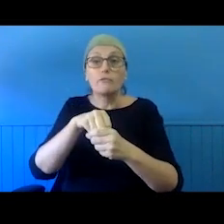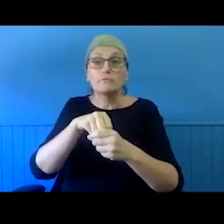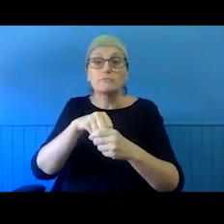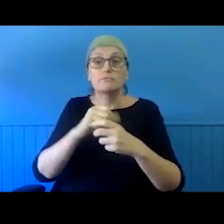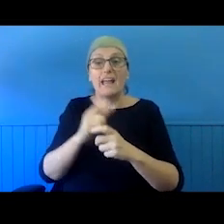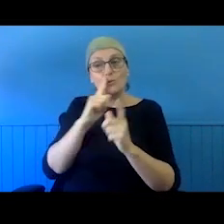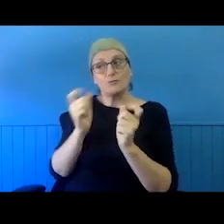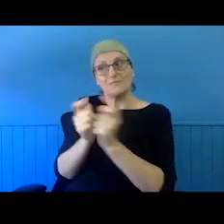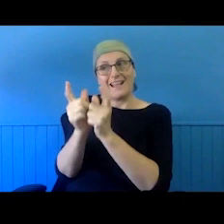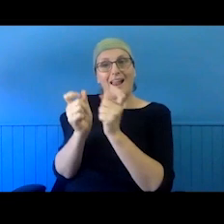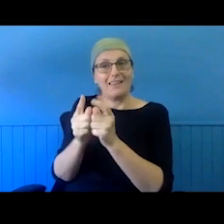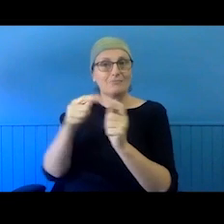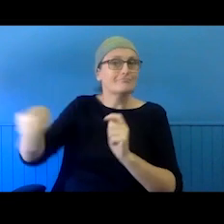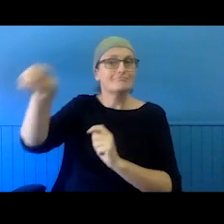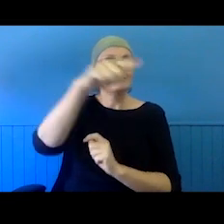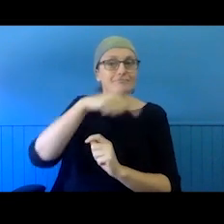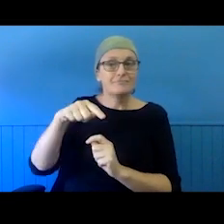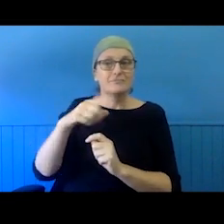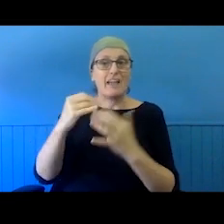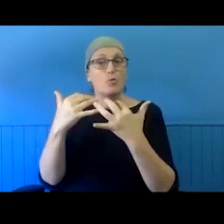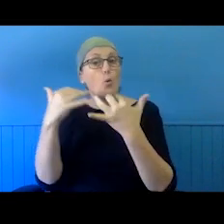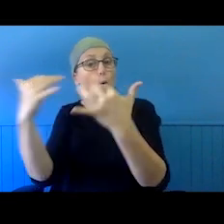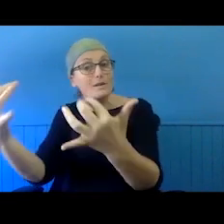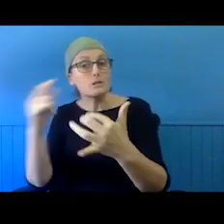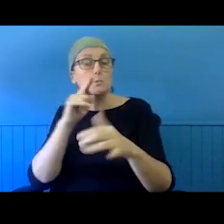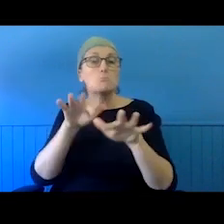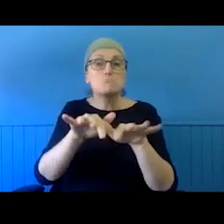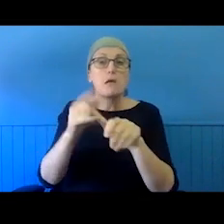And you will get 50% of the revenue for the course that you sell to